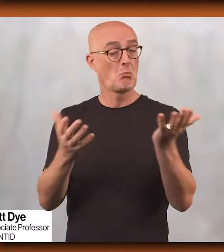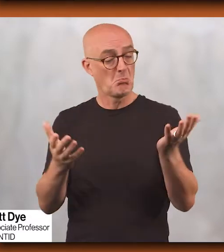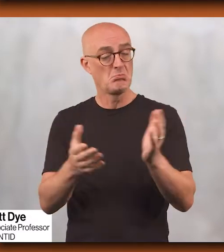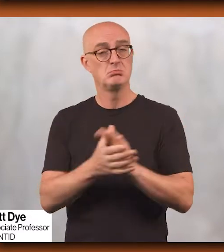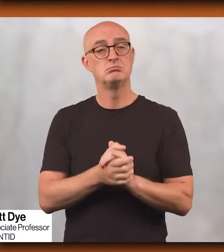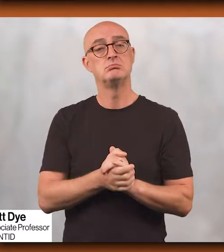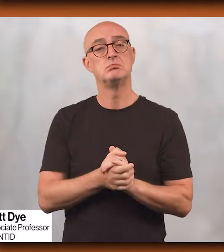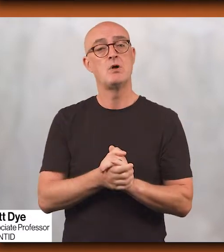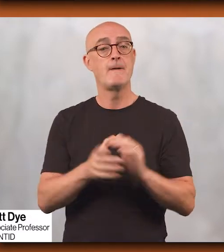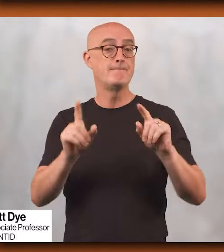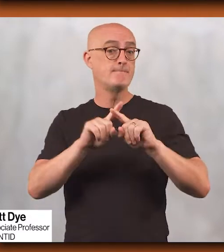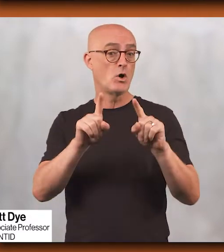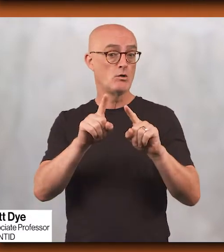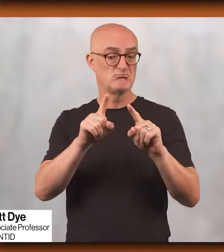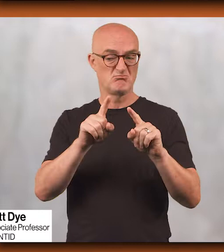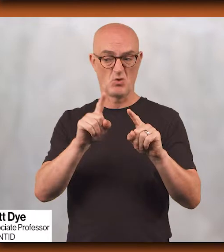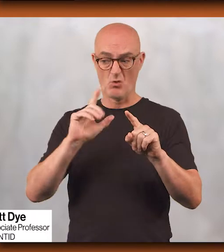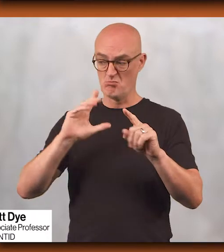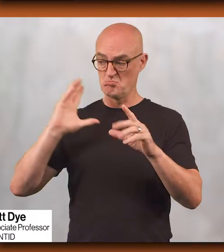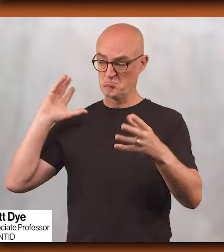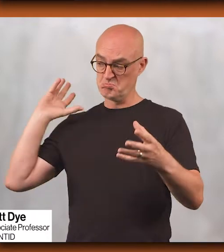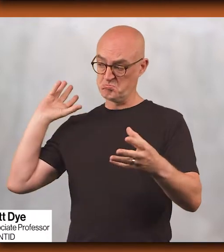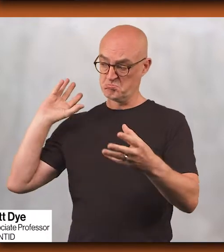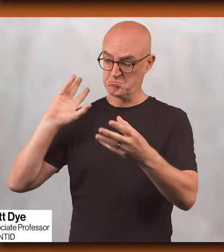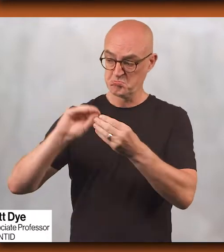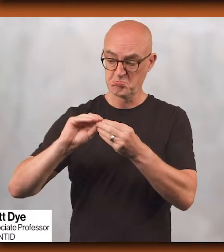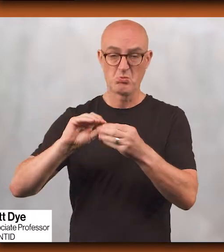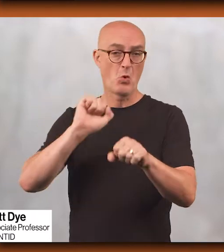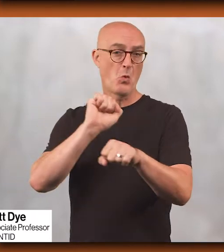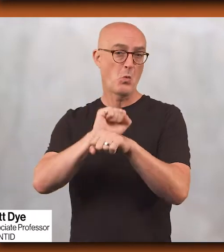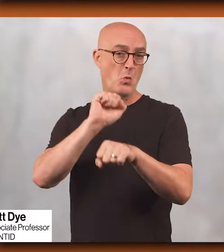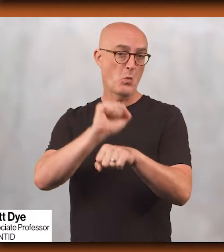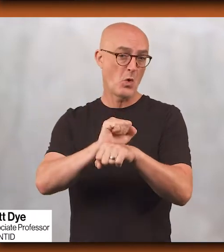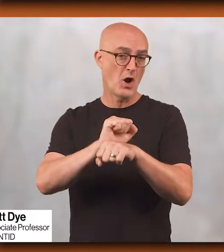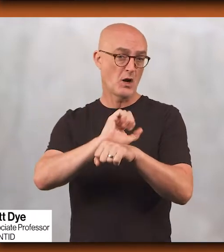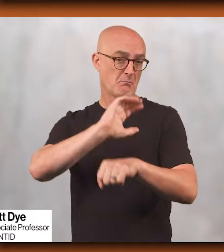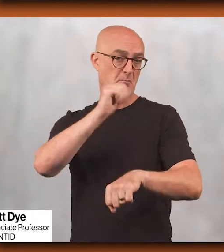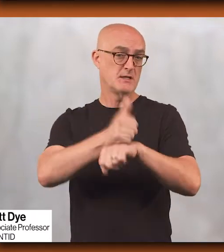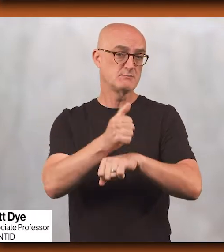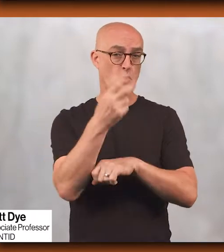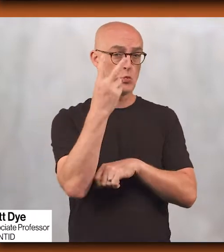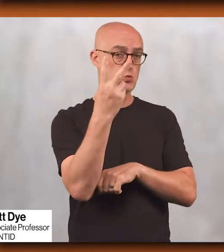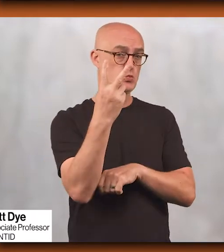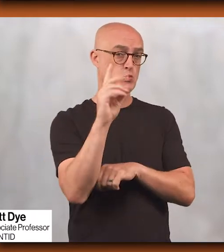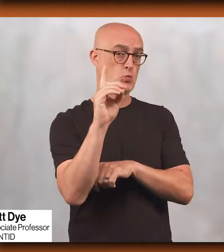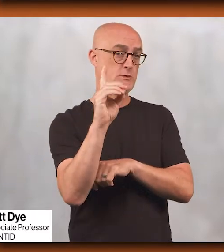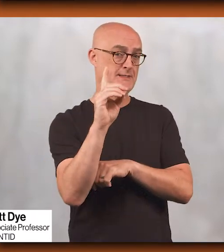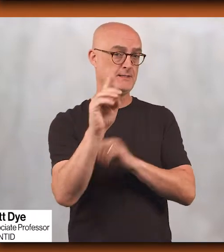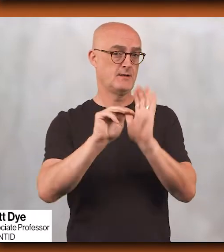2D pose estimates, and so if we want to estimate the articulatory effort